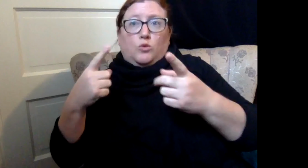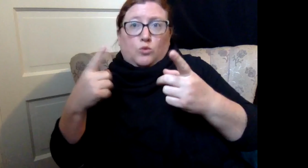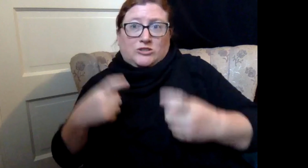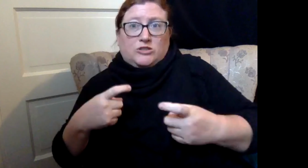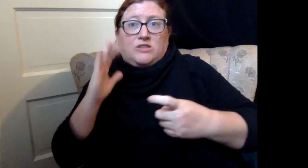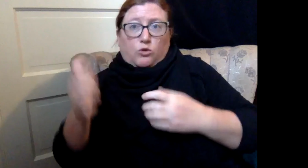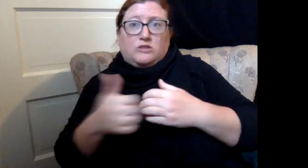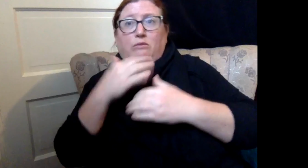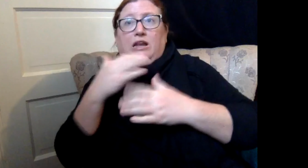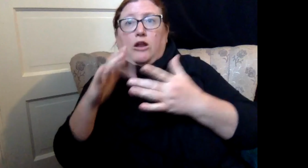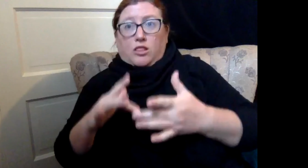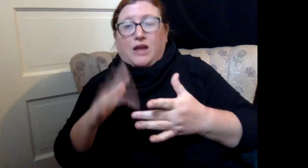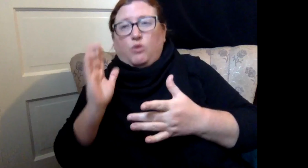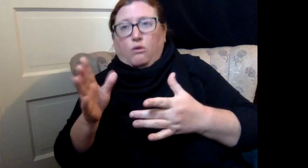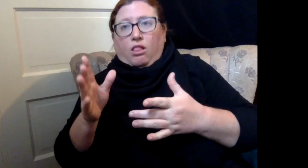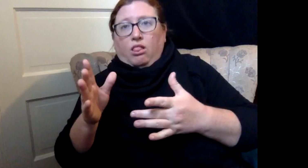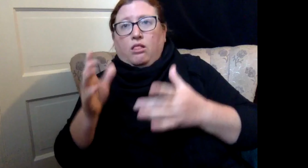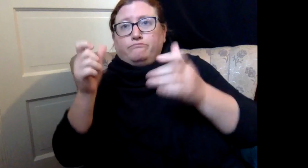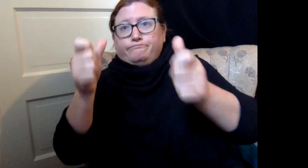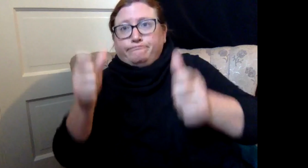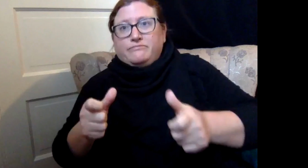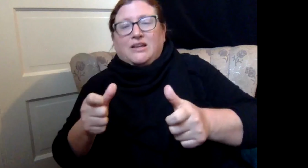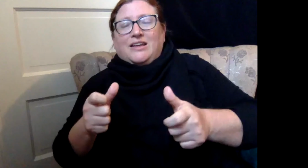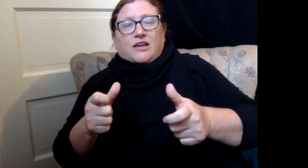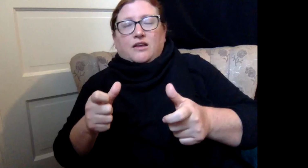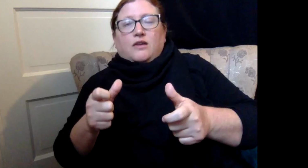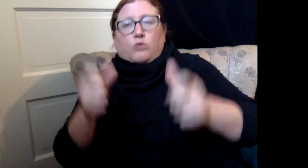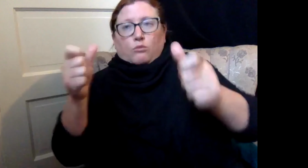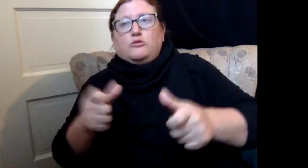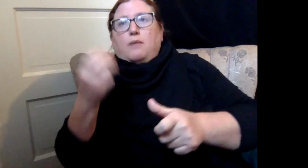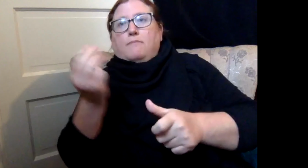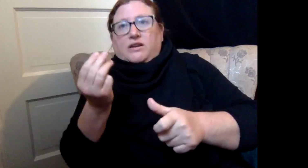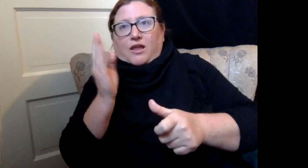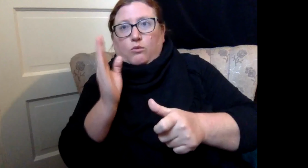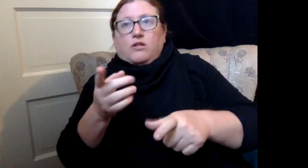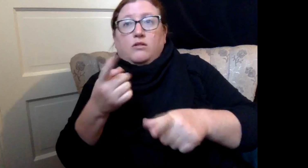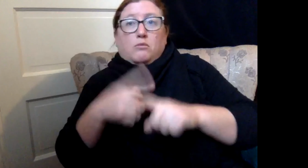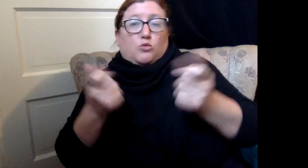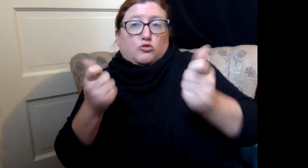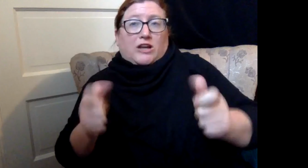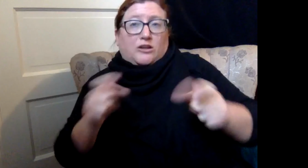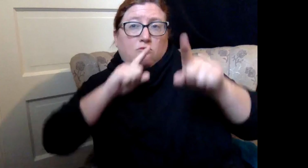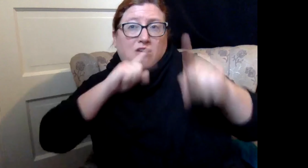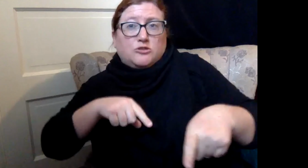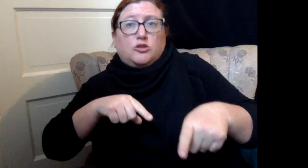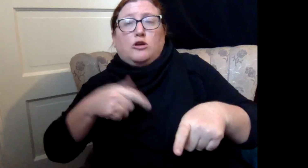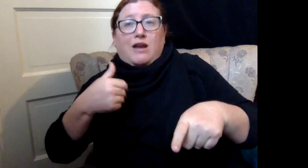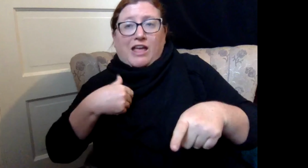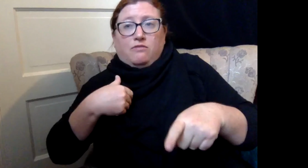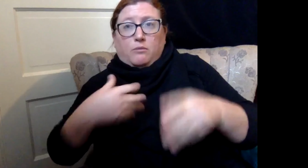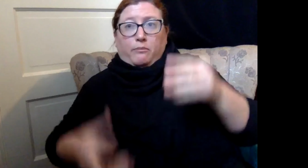to put together an FAQ for those questions that were submit id on-line so we will actually have that. It won't be up